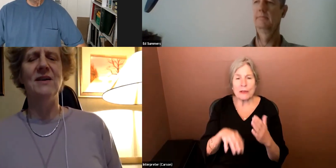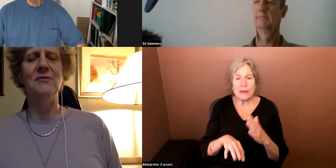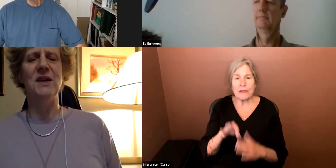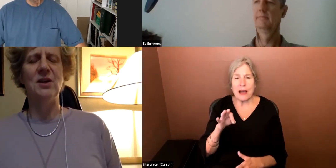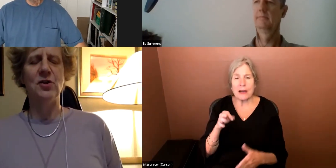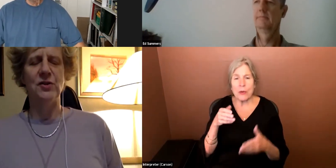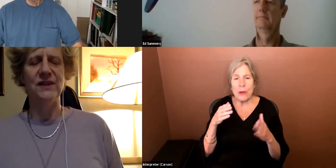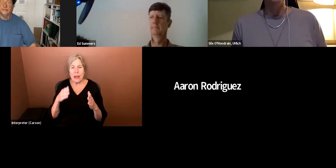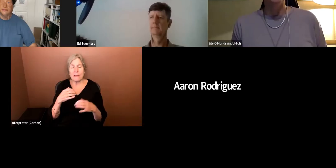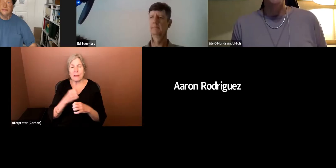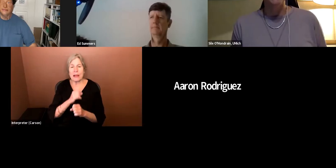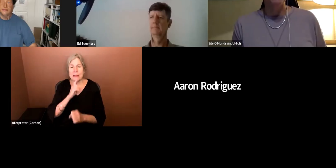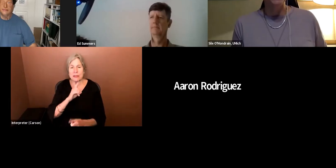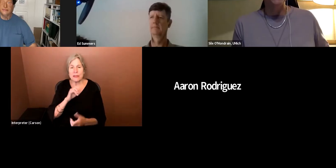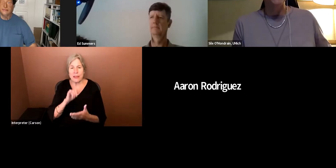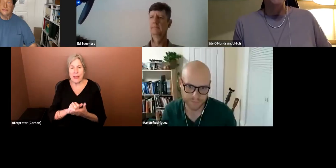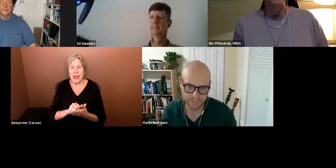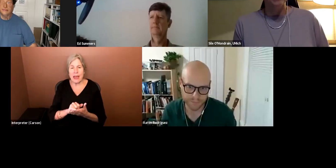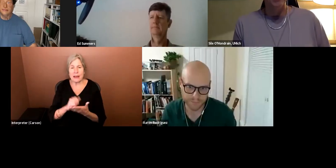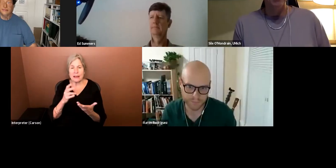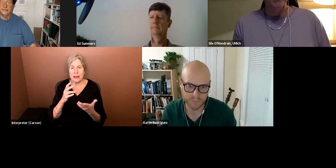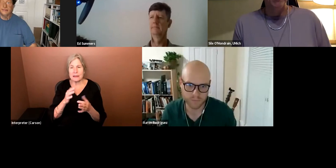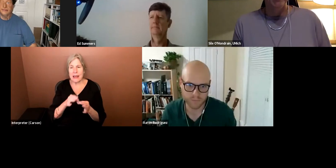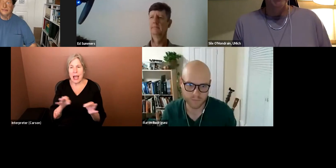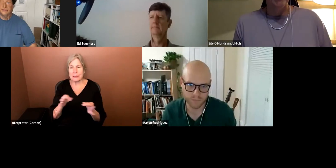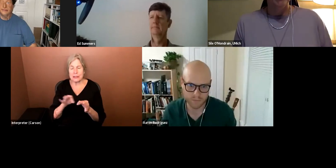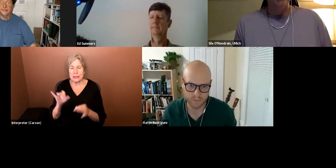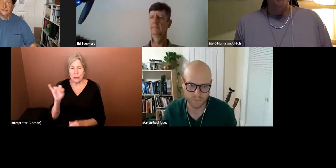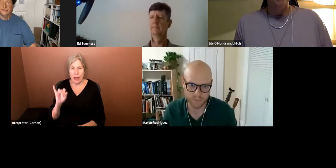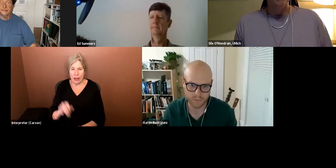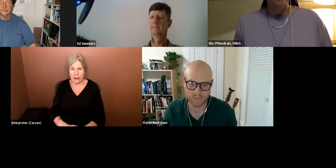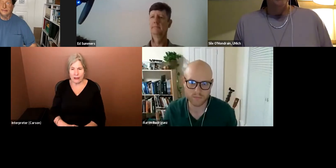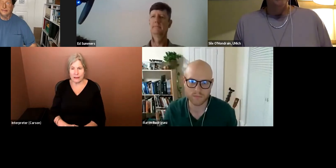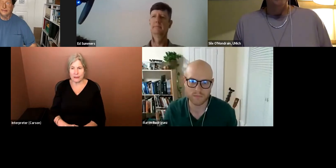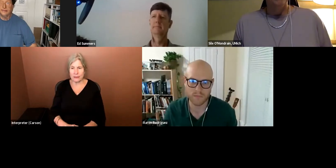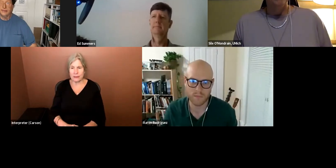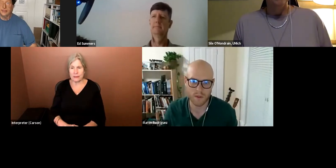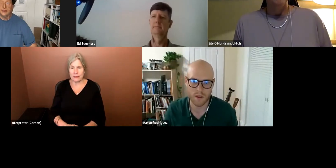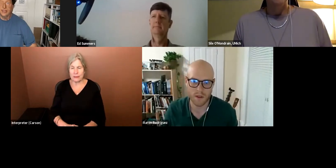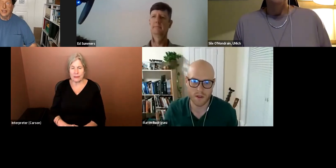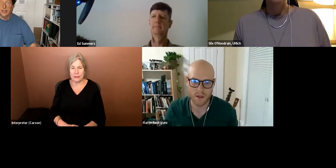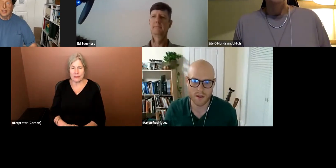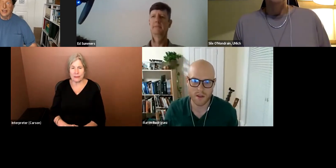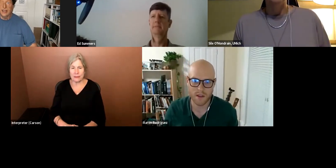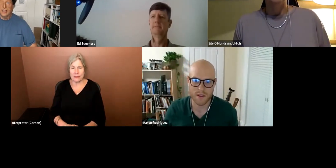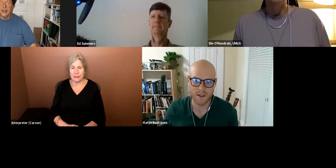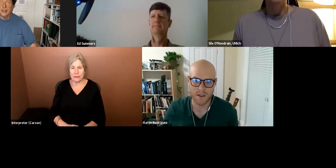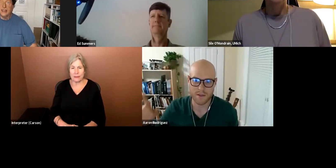for making sure that gets captured as well. Joshua Miele: And I think